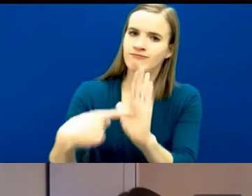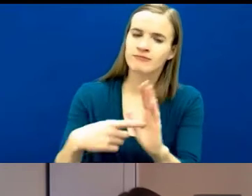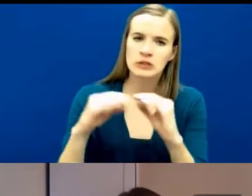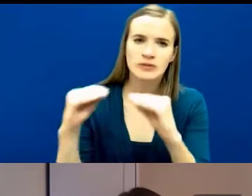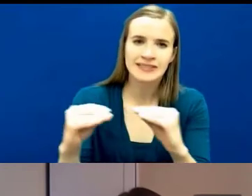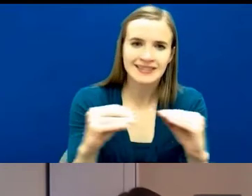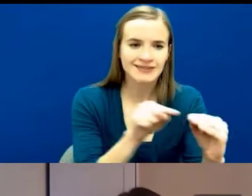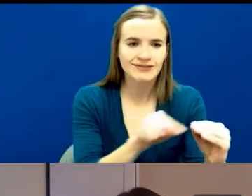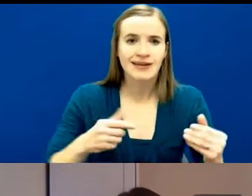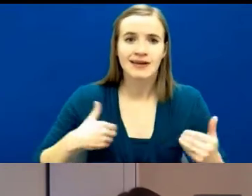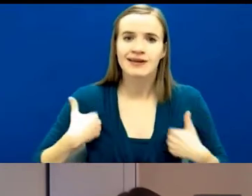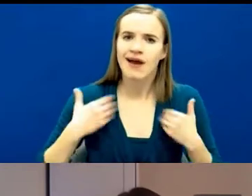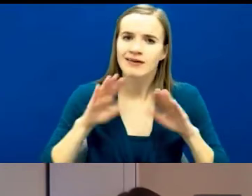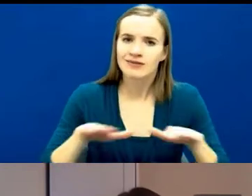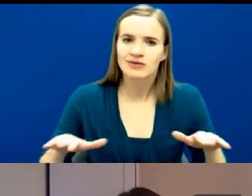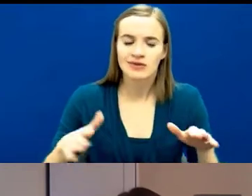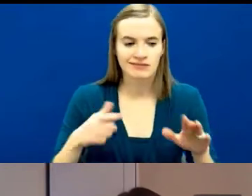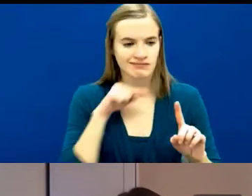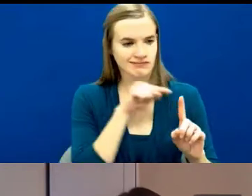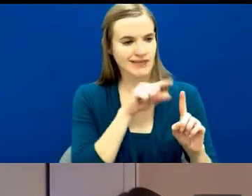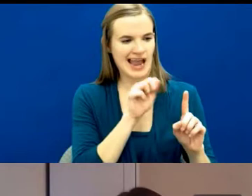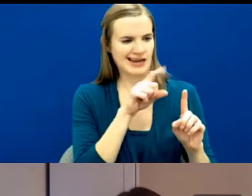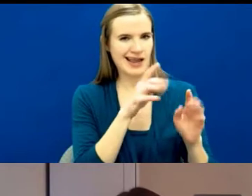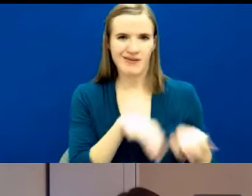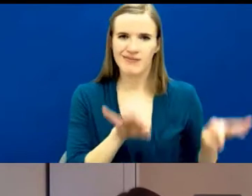importance of the Disability Rights Movement, the ADA and the Capitol Crawl.